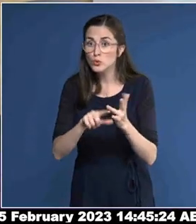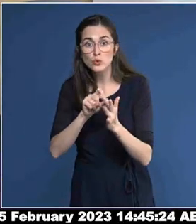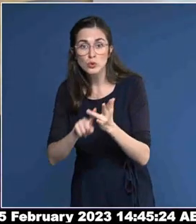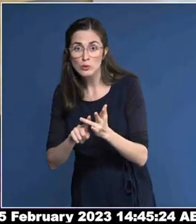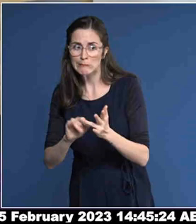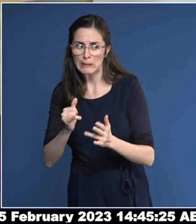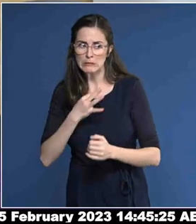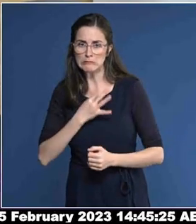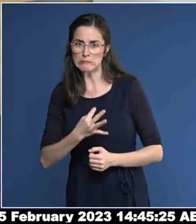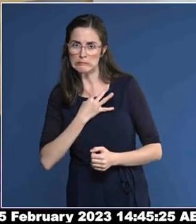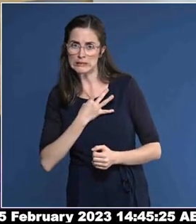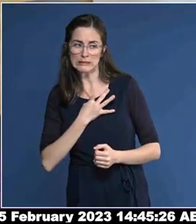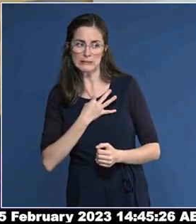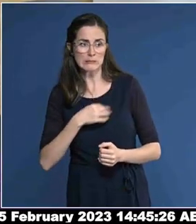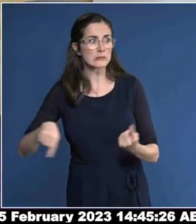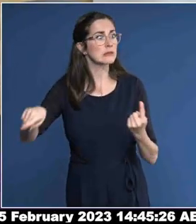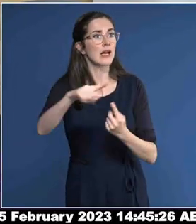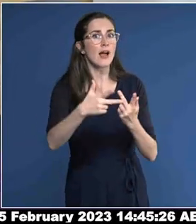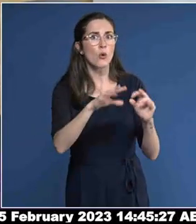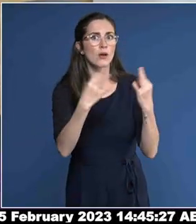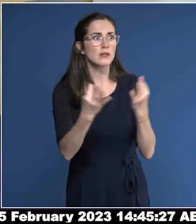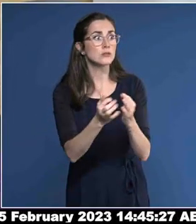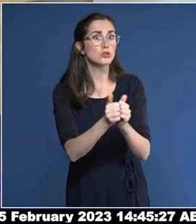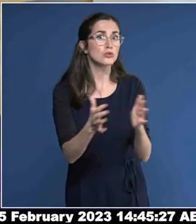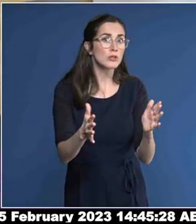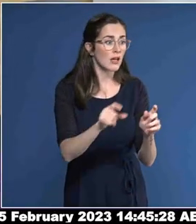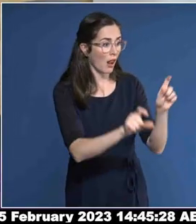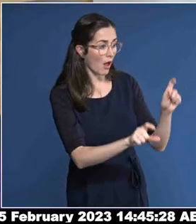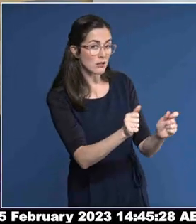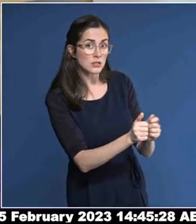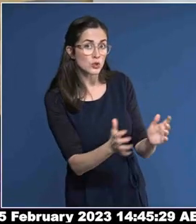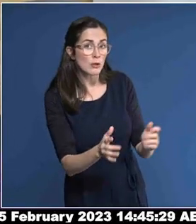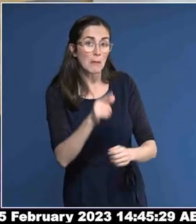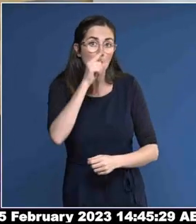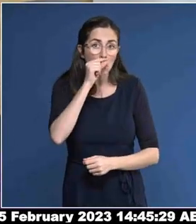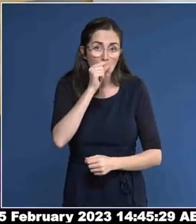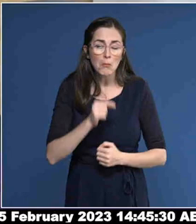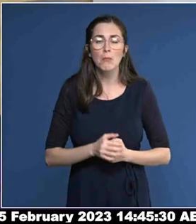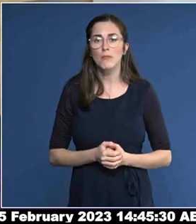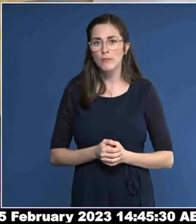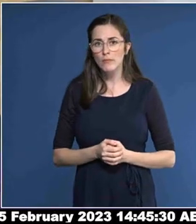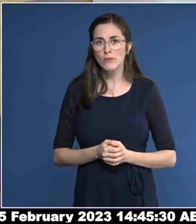But you - we also see in the material a view that there should be a zero tolerance